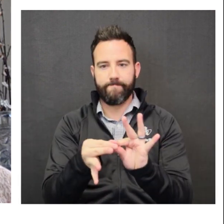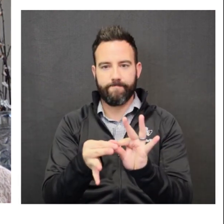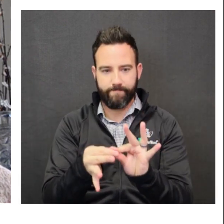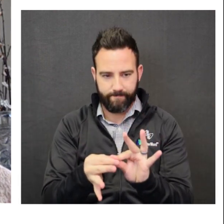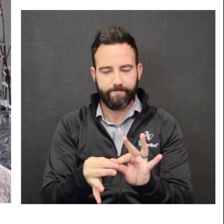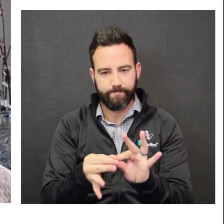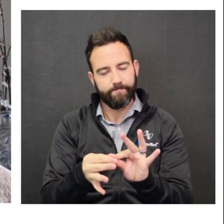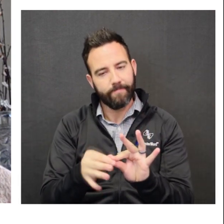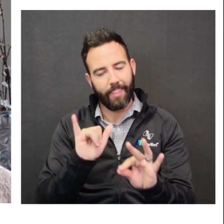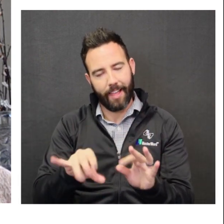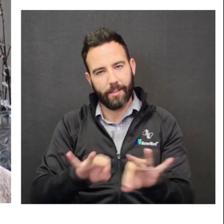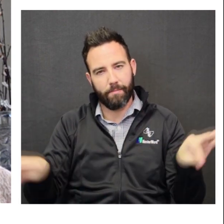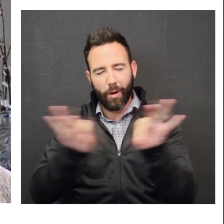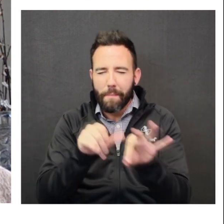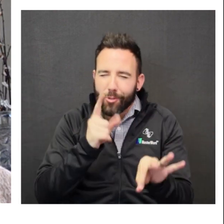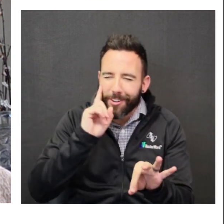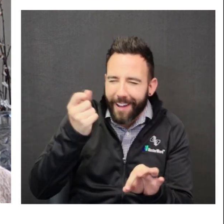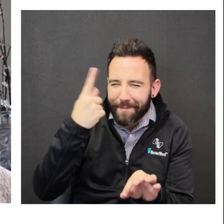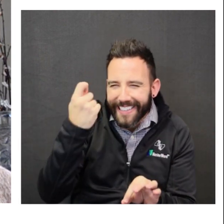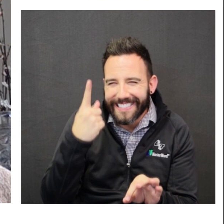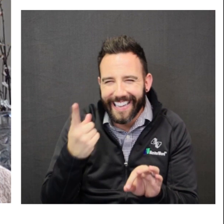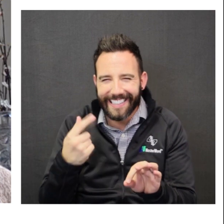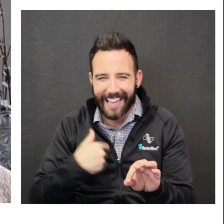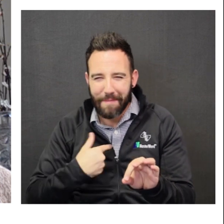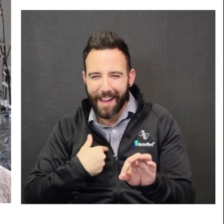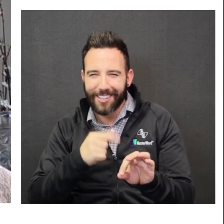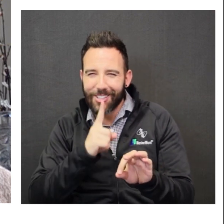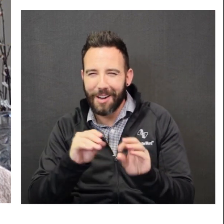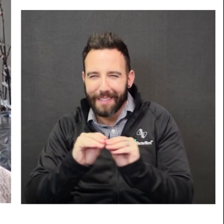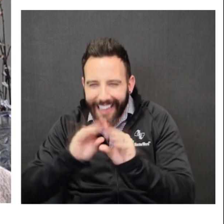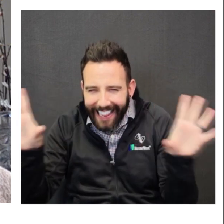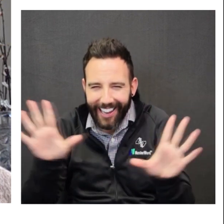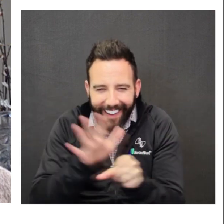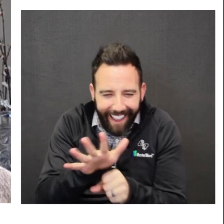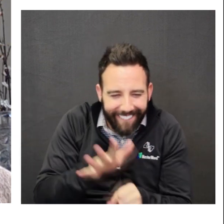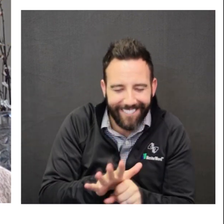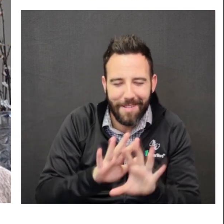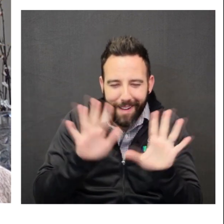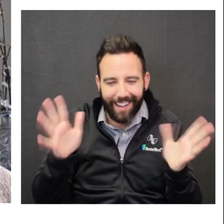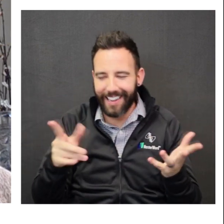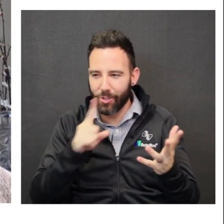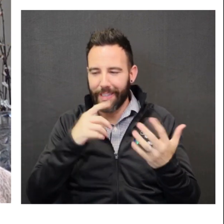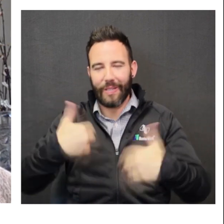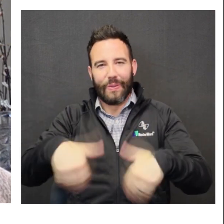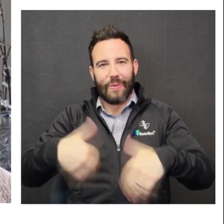lives be as visible as they need to be, if that makes sense, I don't know if I'm being particulate, but it's just such